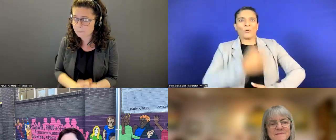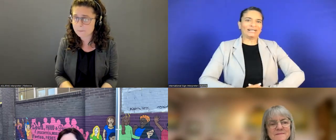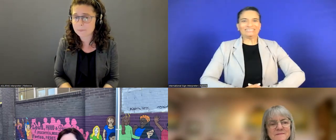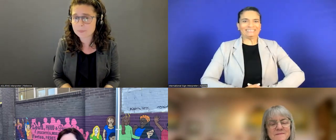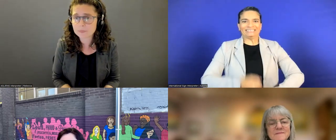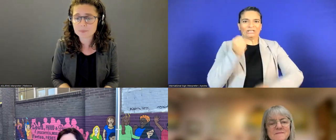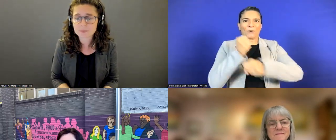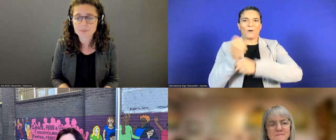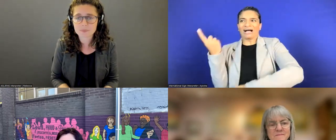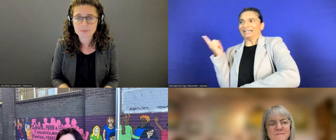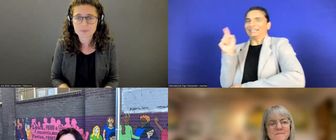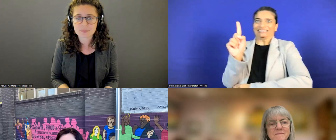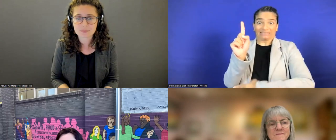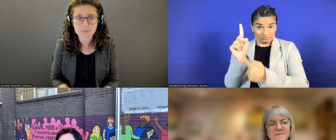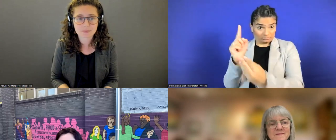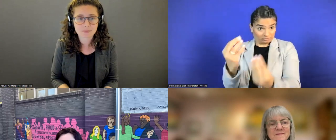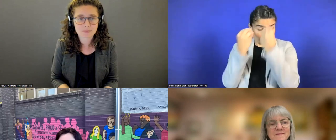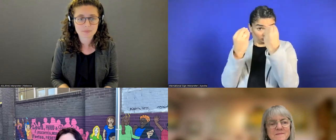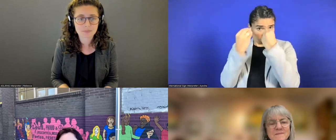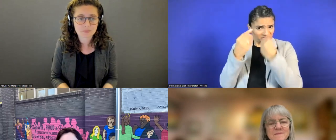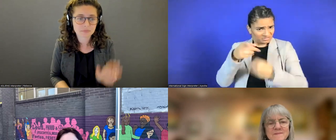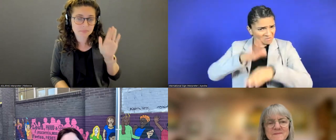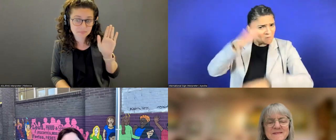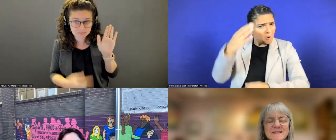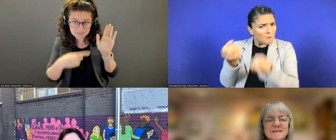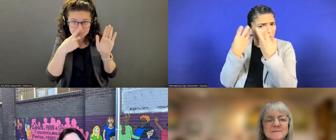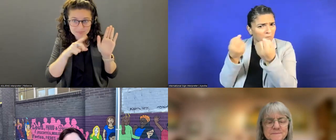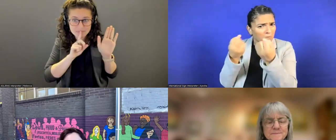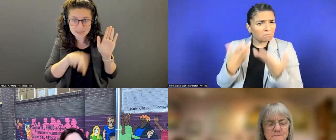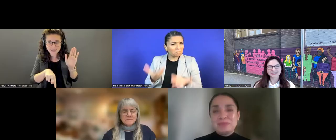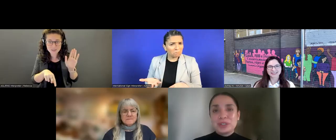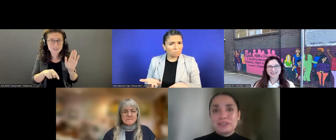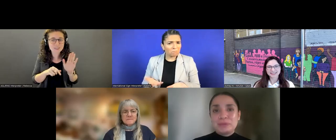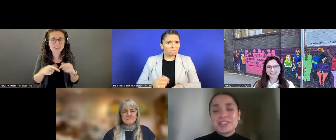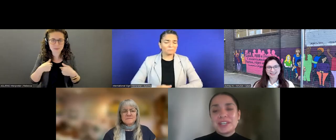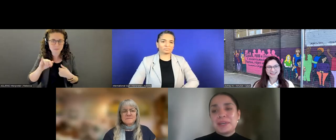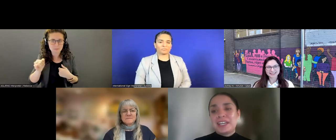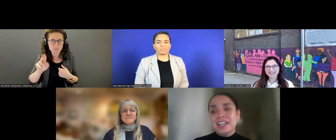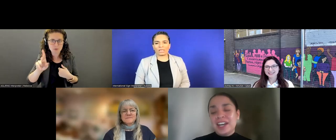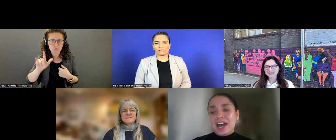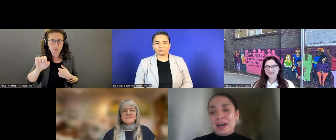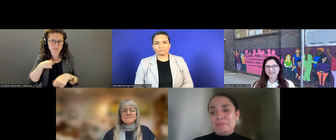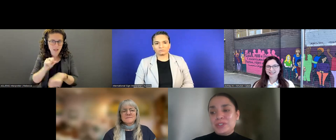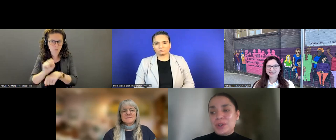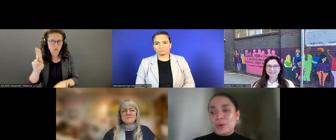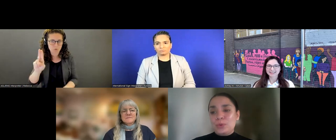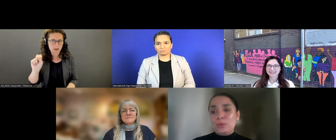Julie: I can chime in.